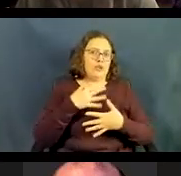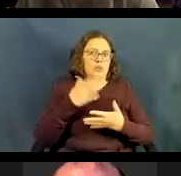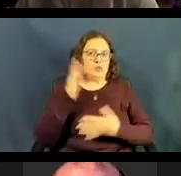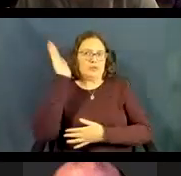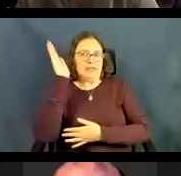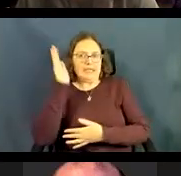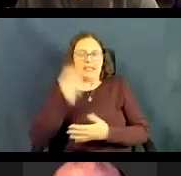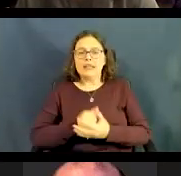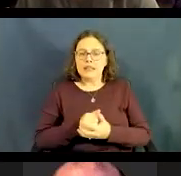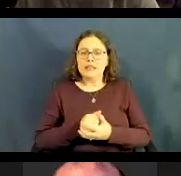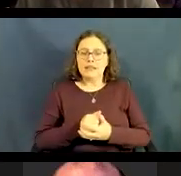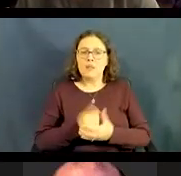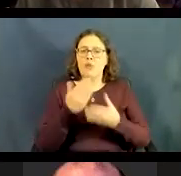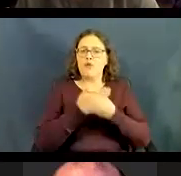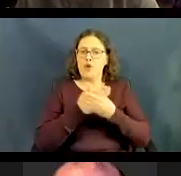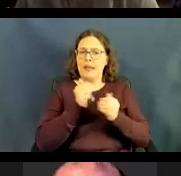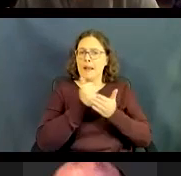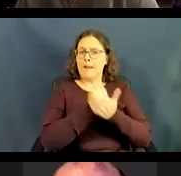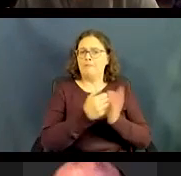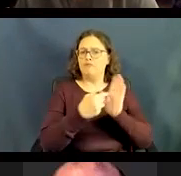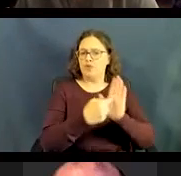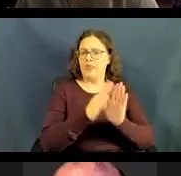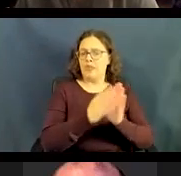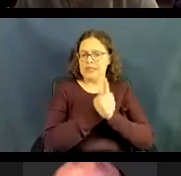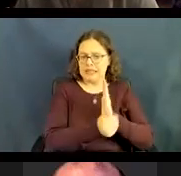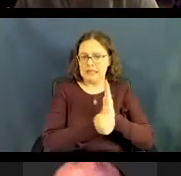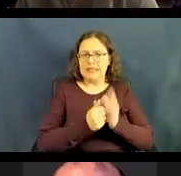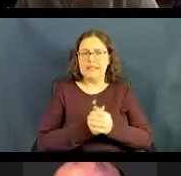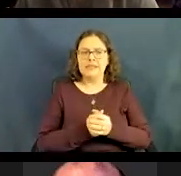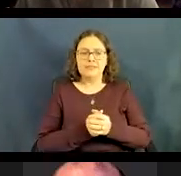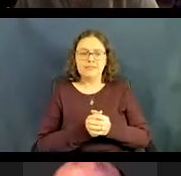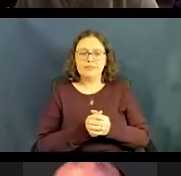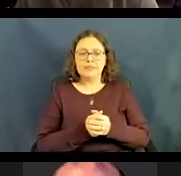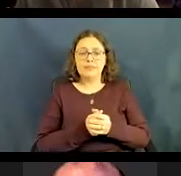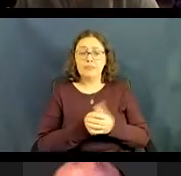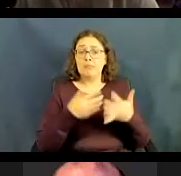If you want to change the background of the banner, hover and select change image. In the left-hand corner of each banner.